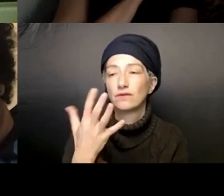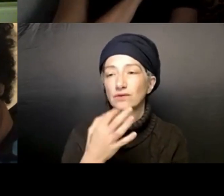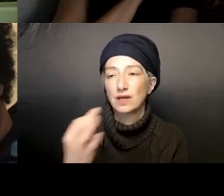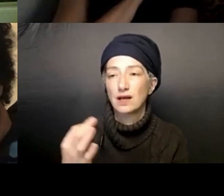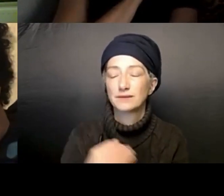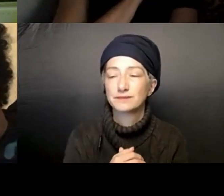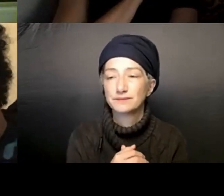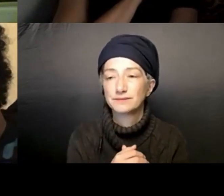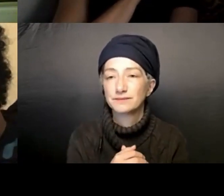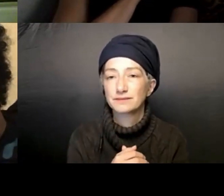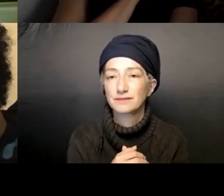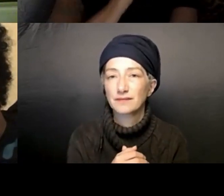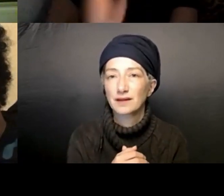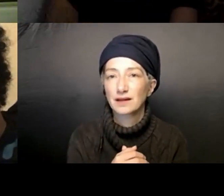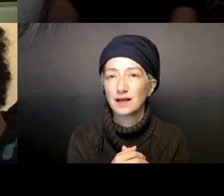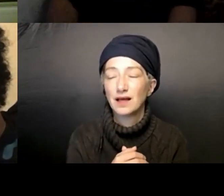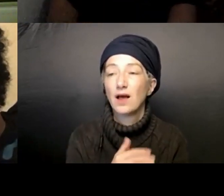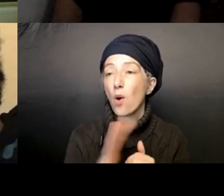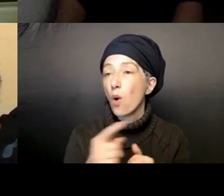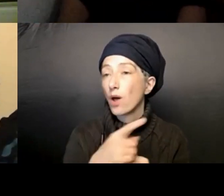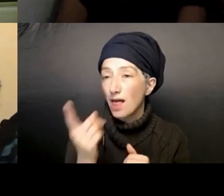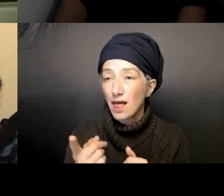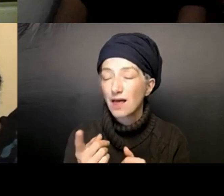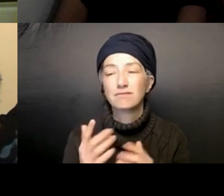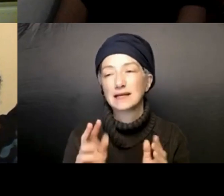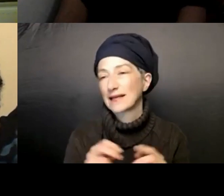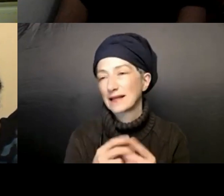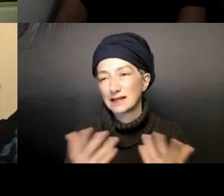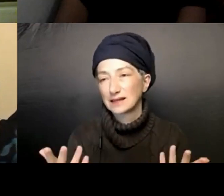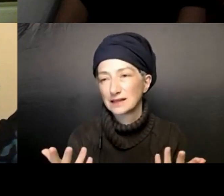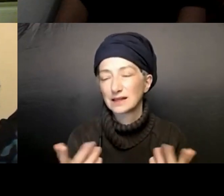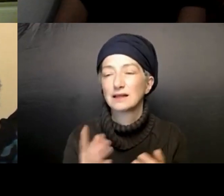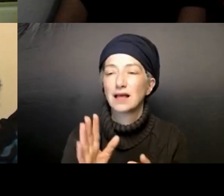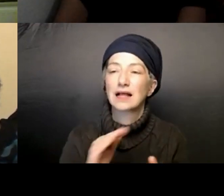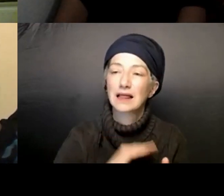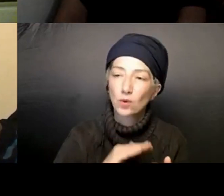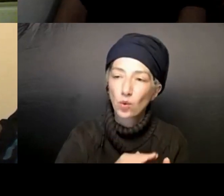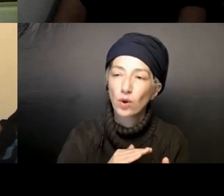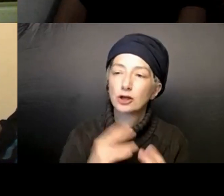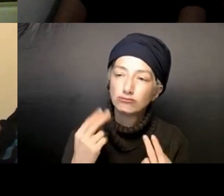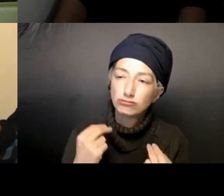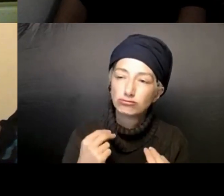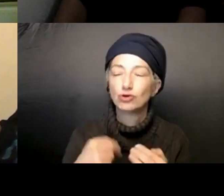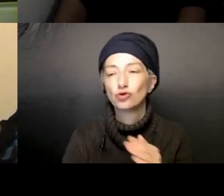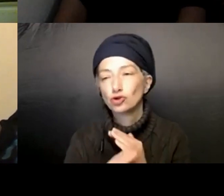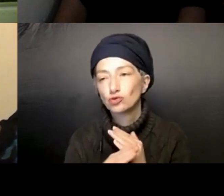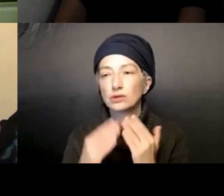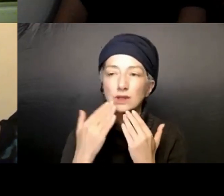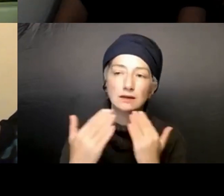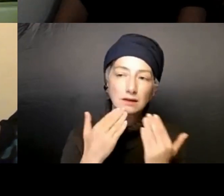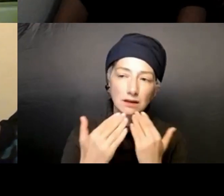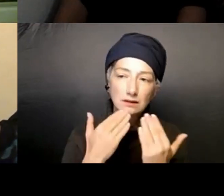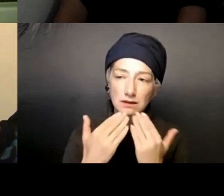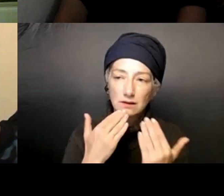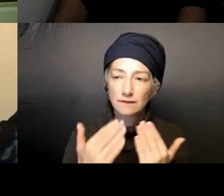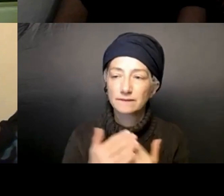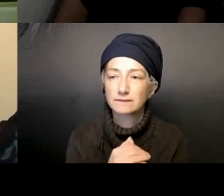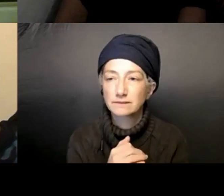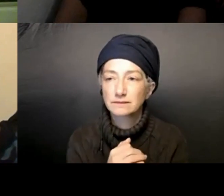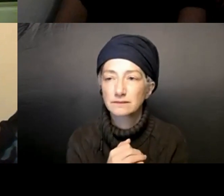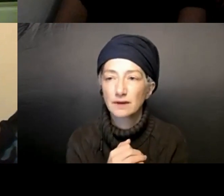We couldn't have done that without you and without your patience and without your support. So, thank you a lot.